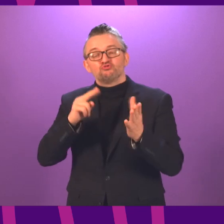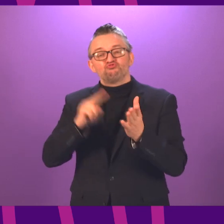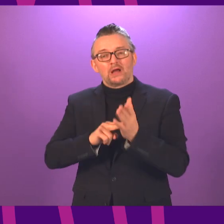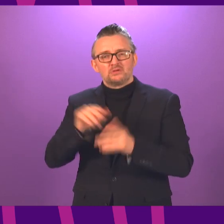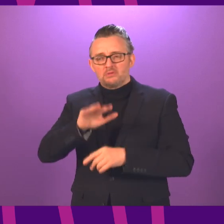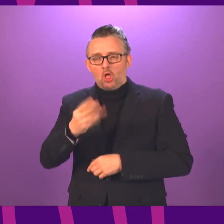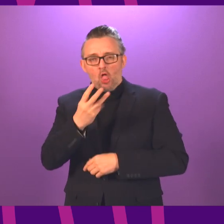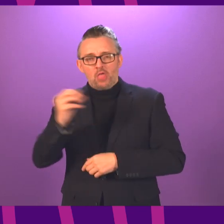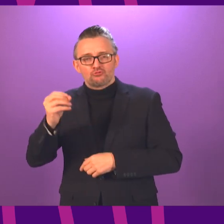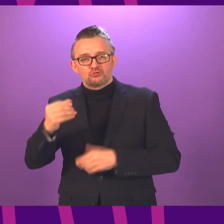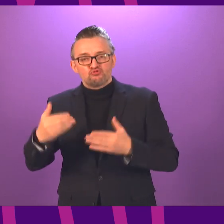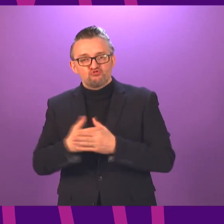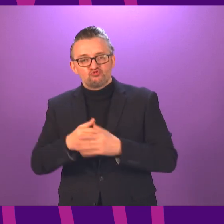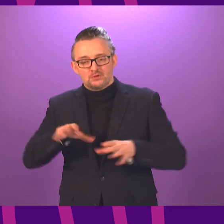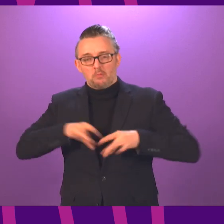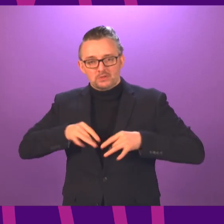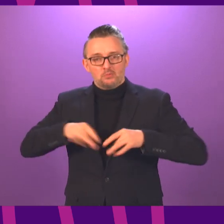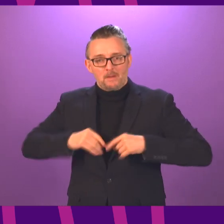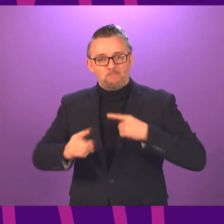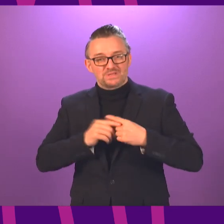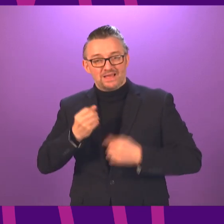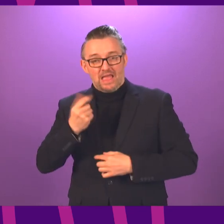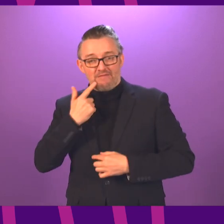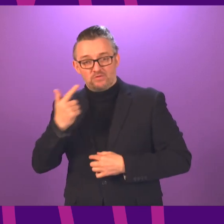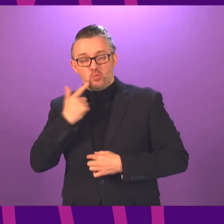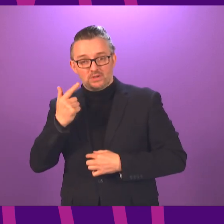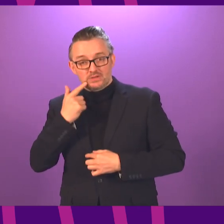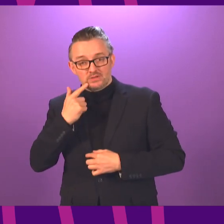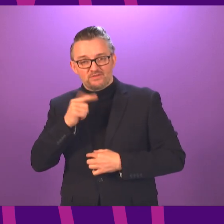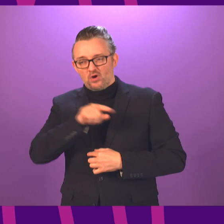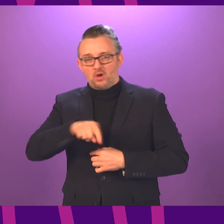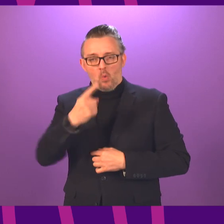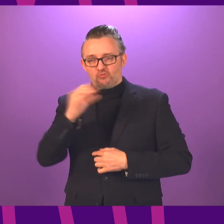300 new cases a week were being recorded for every 100,000 people in the population. That